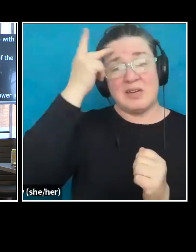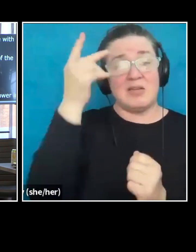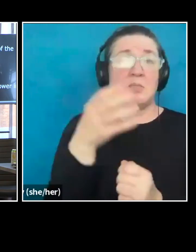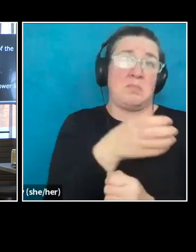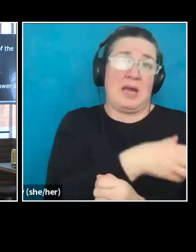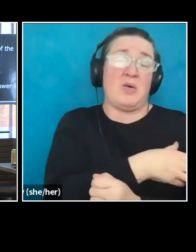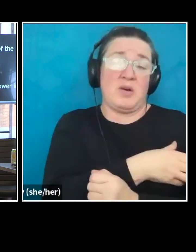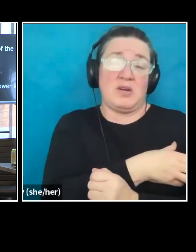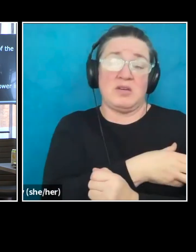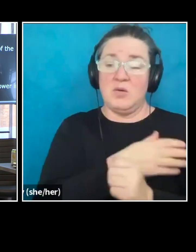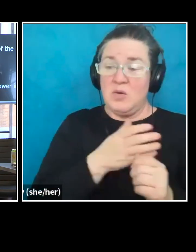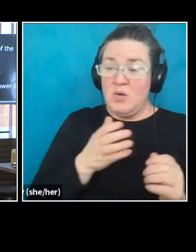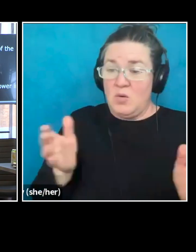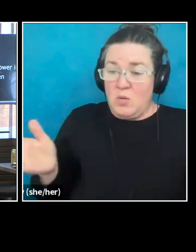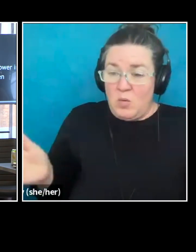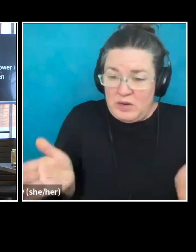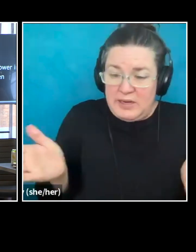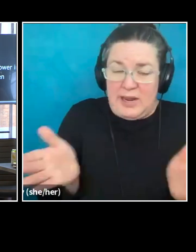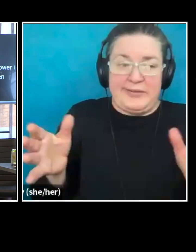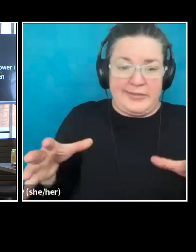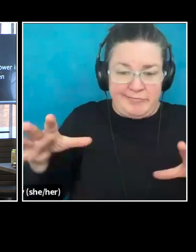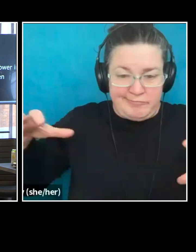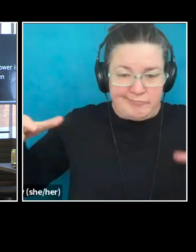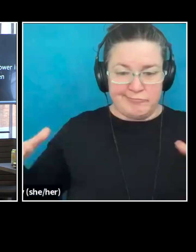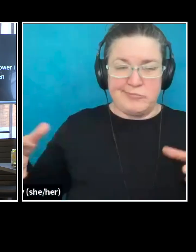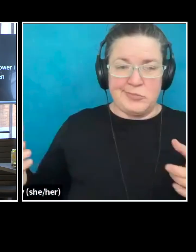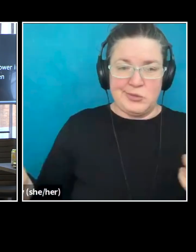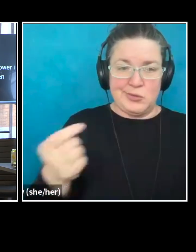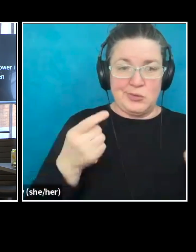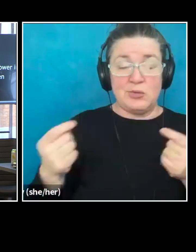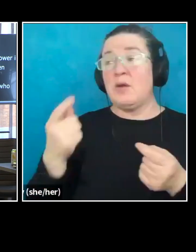like there's the those of us who can't drive and are never going to be able to drive are